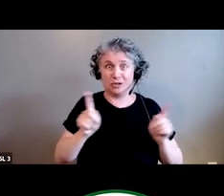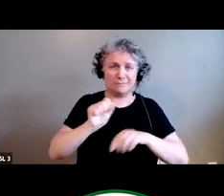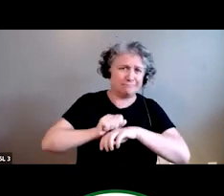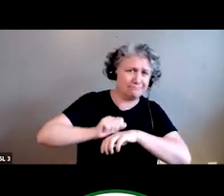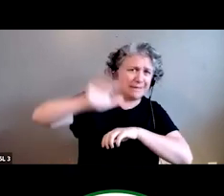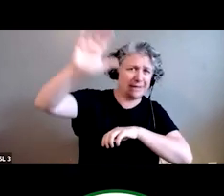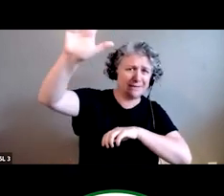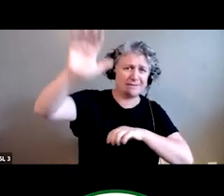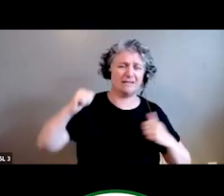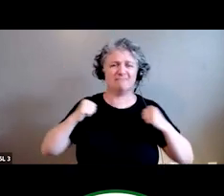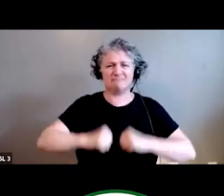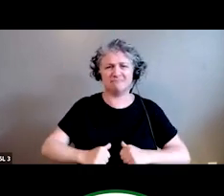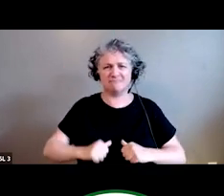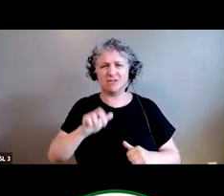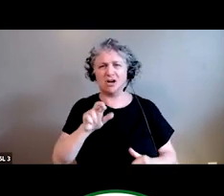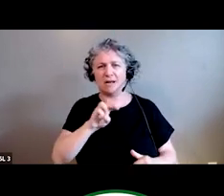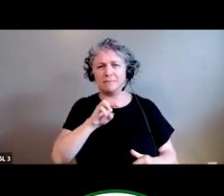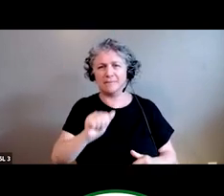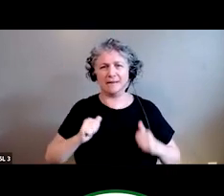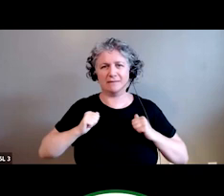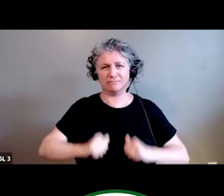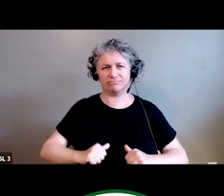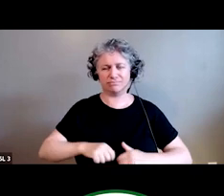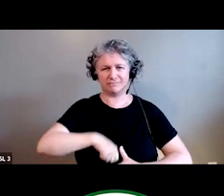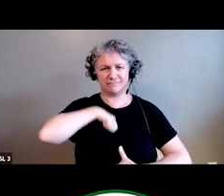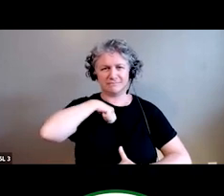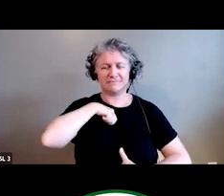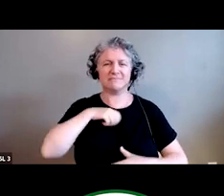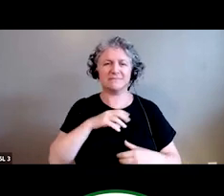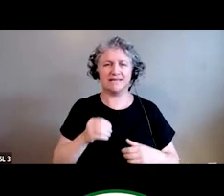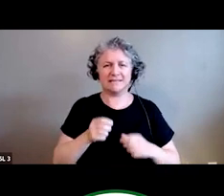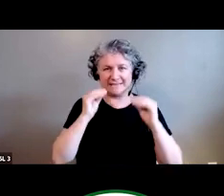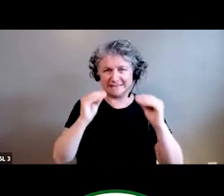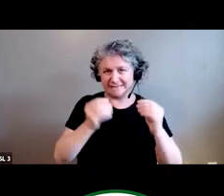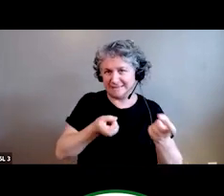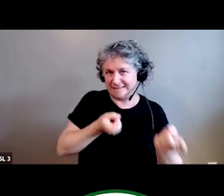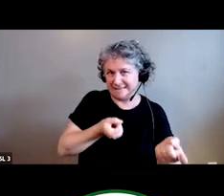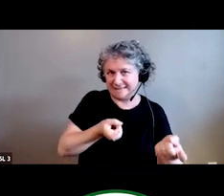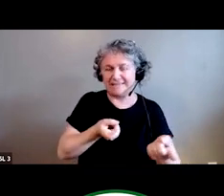The photo in the top left. I am in aisitski teaching a young woman in the Sitzki as well